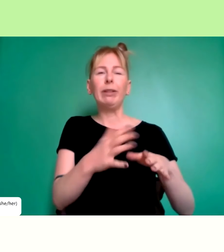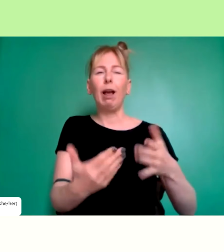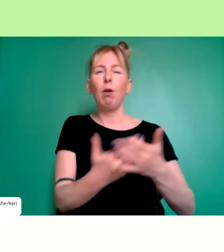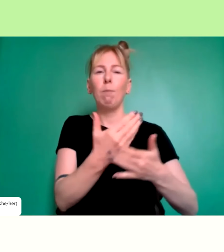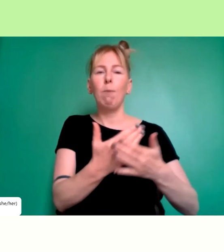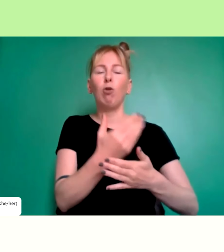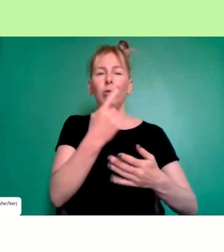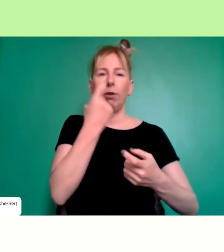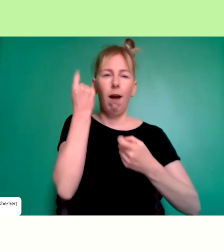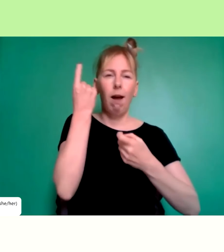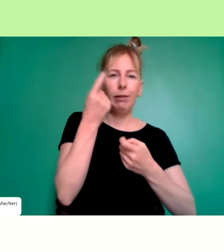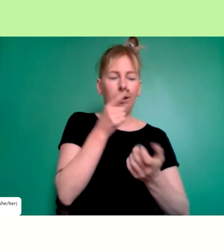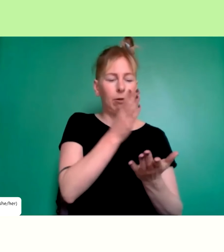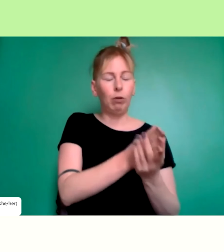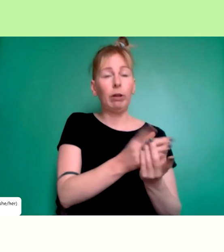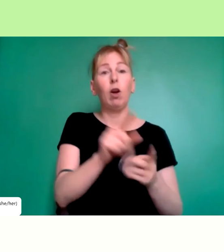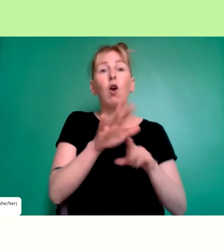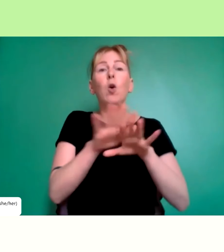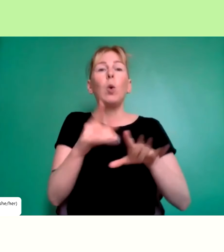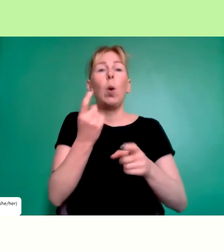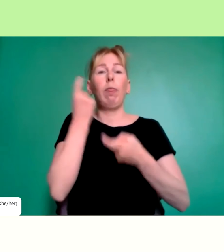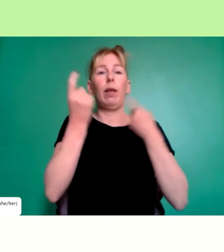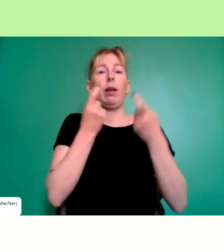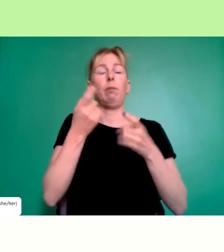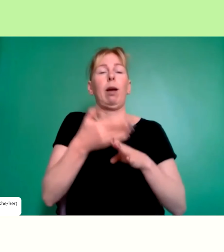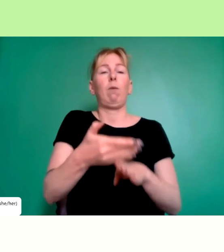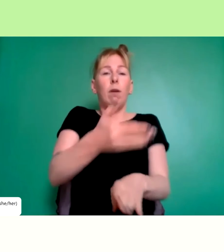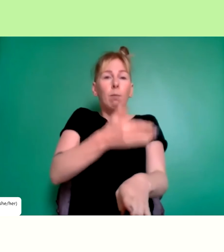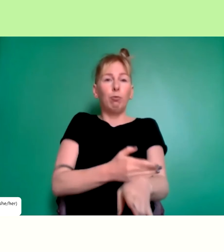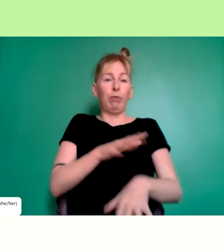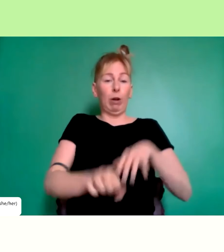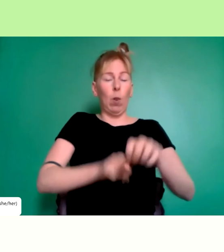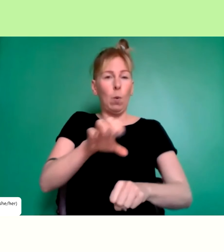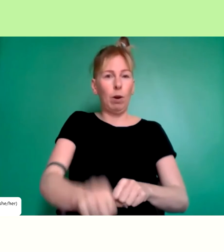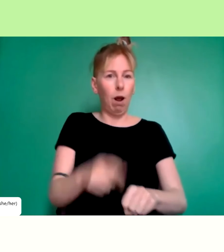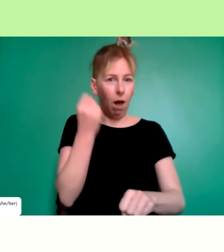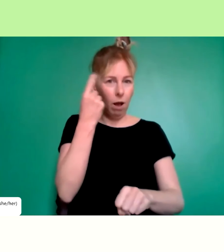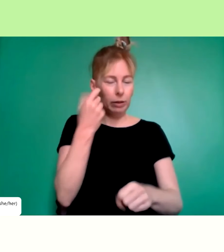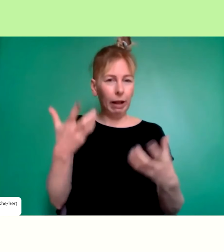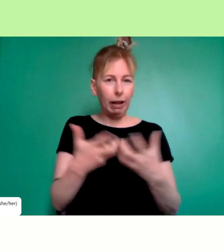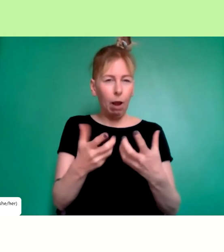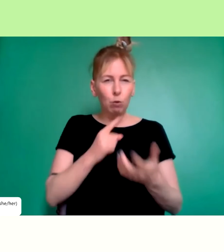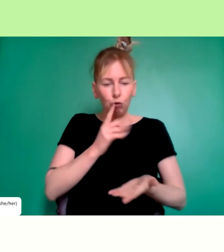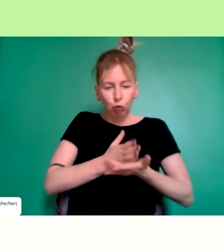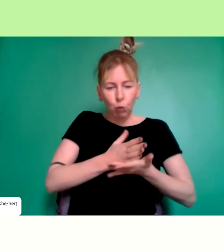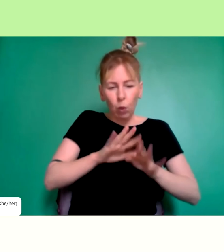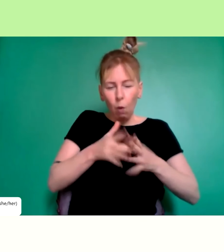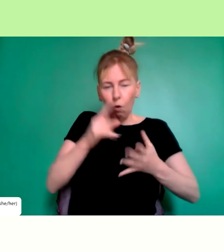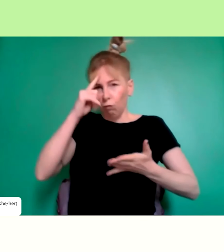understanding of truth or reality. We in a conflict, we tried to determine who's to blame.